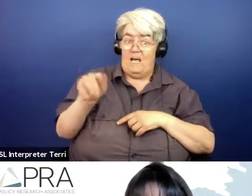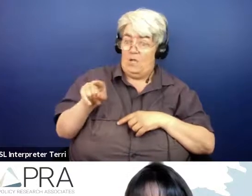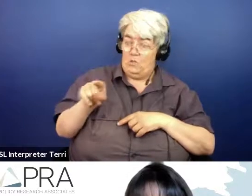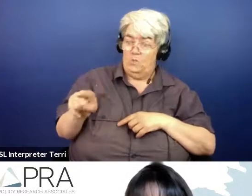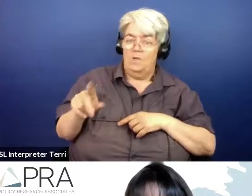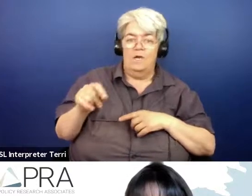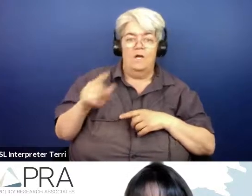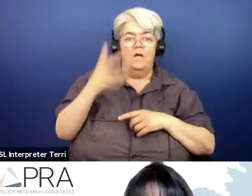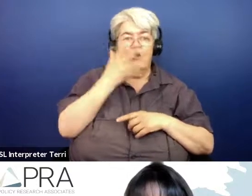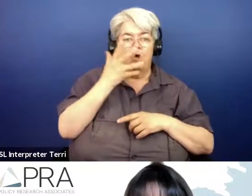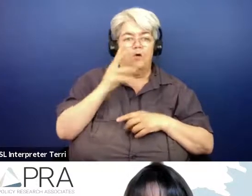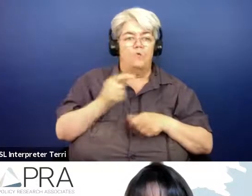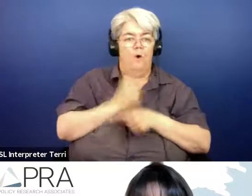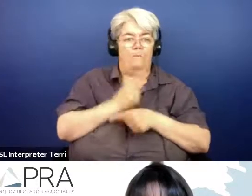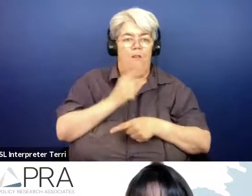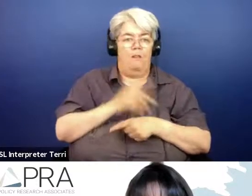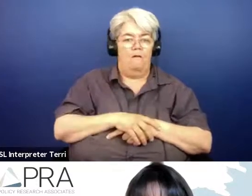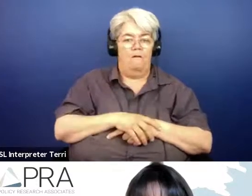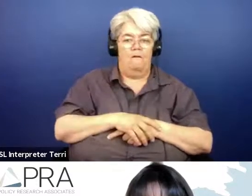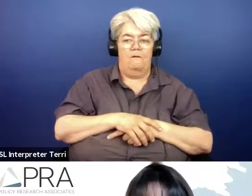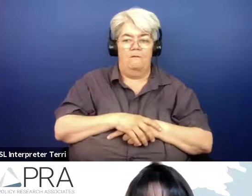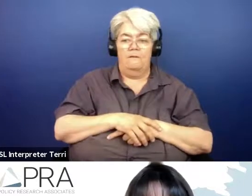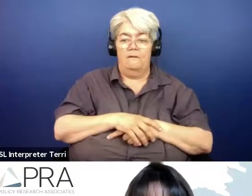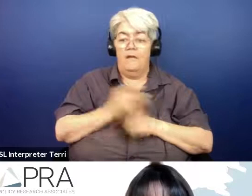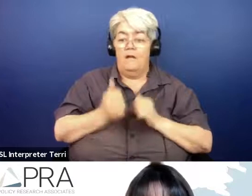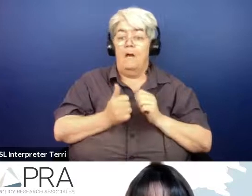normal. Moreover times people with brain